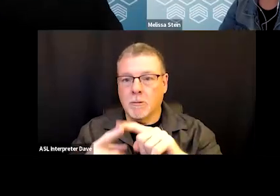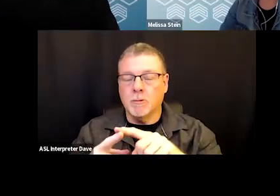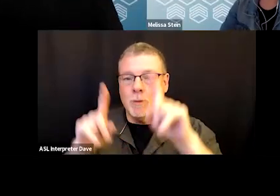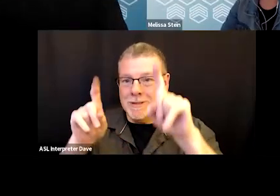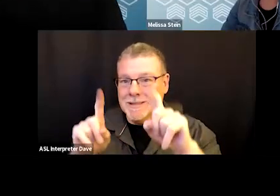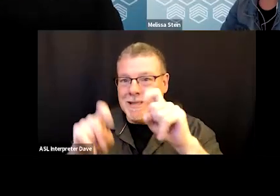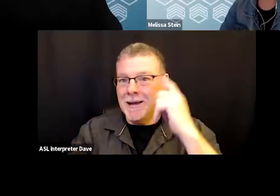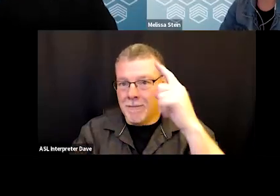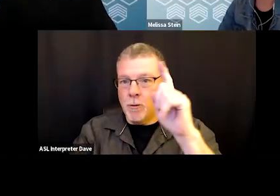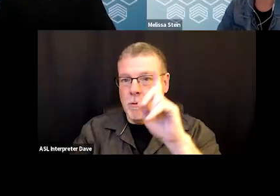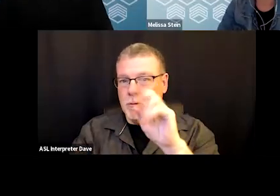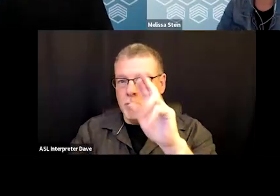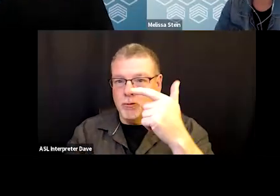Well, I mean,